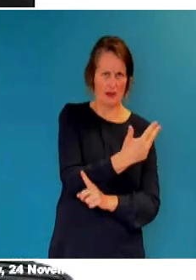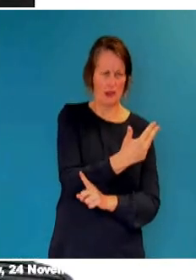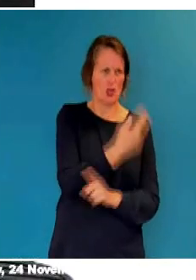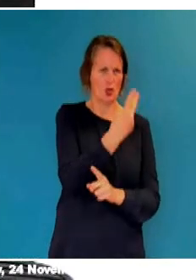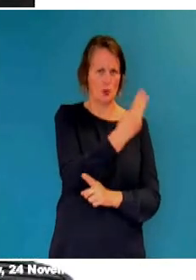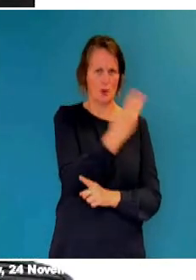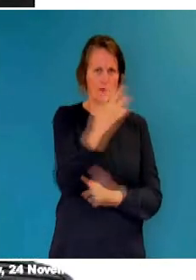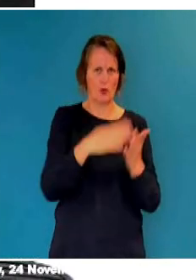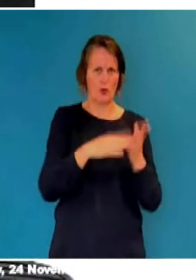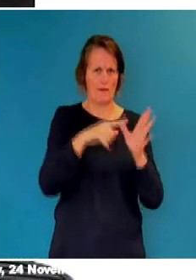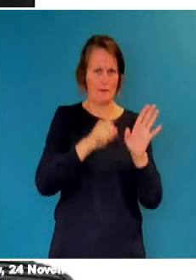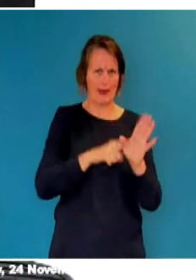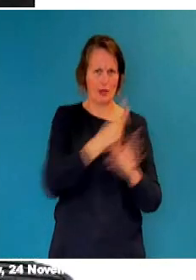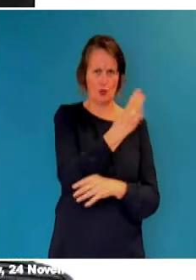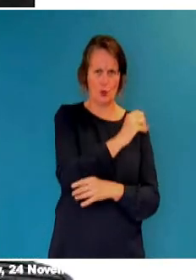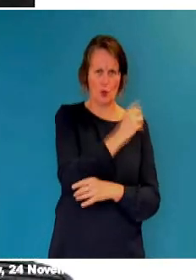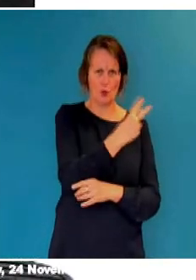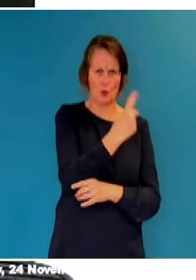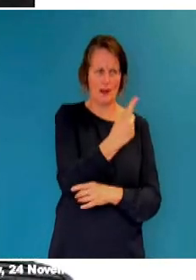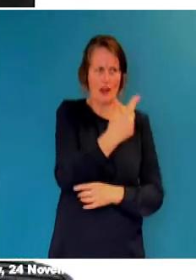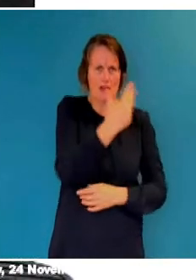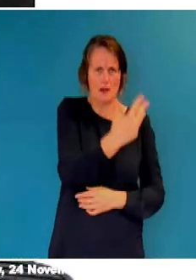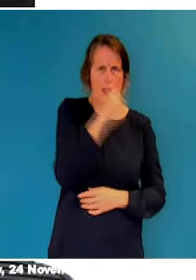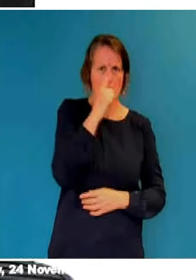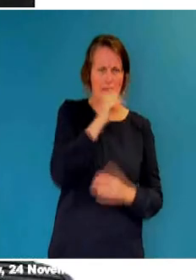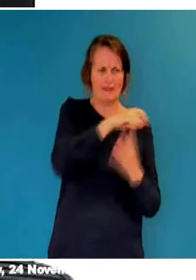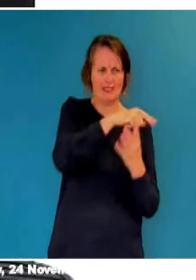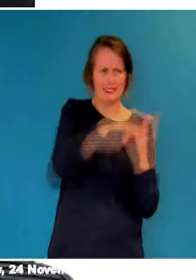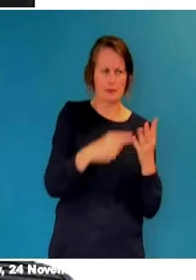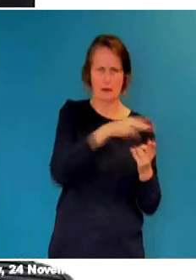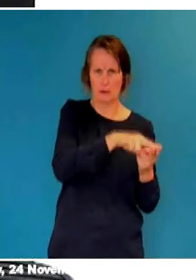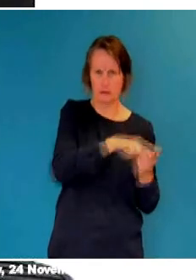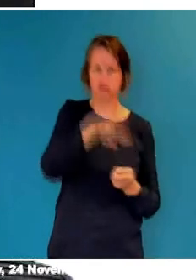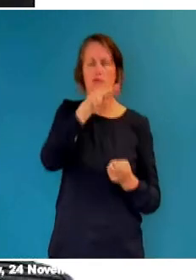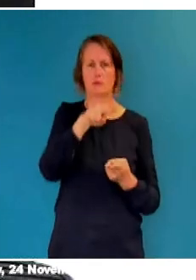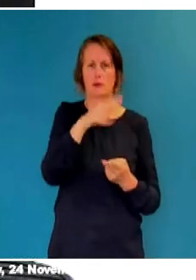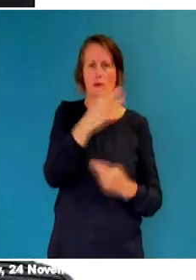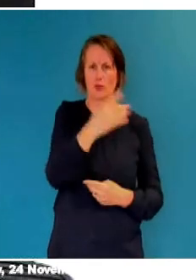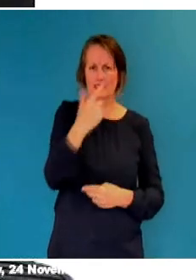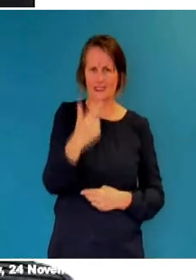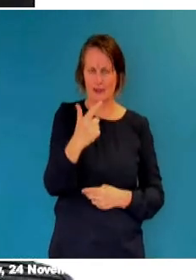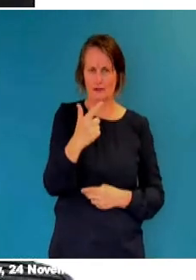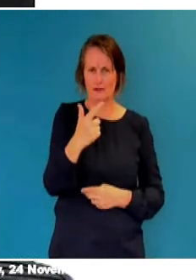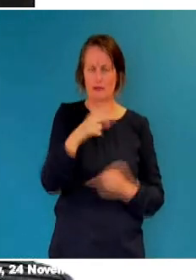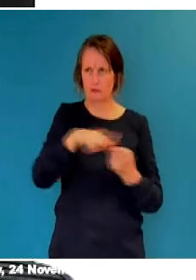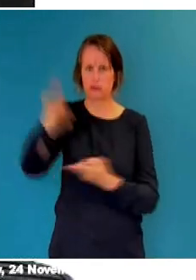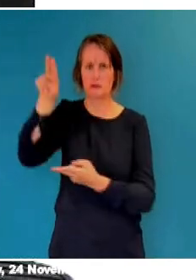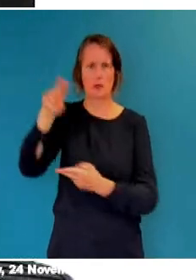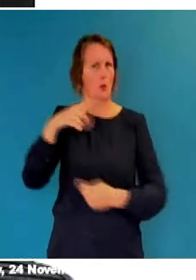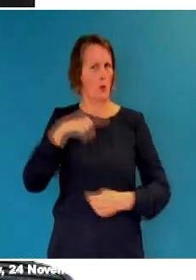2021? MS KRUGER: Yes. Are you able to tell the Royal Commission why that number has increased?